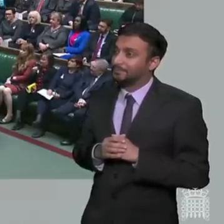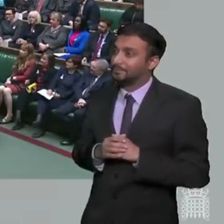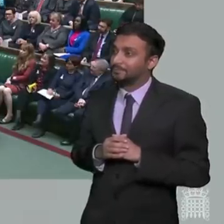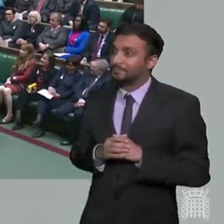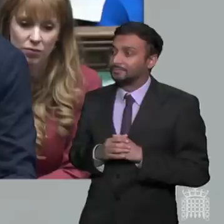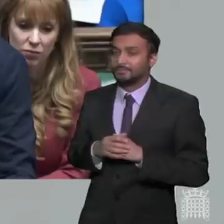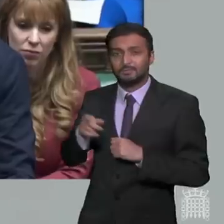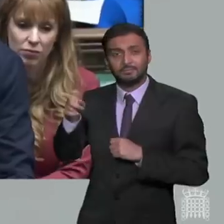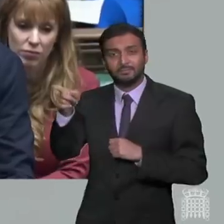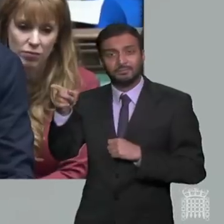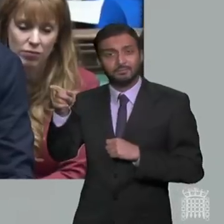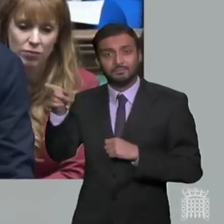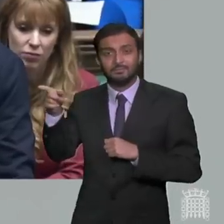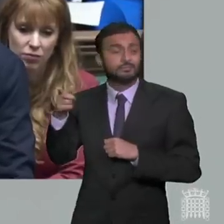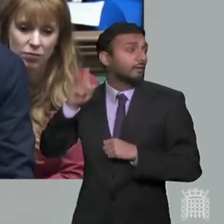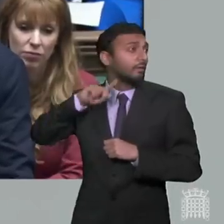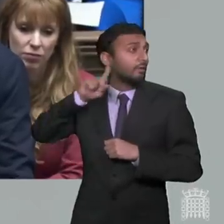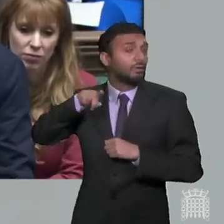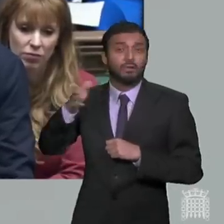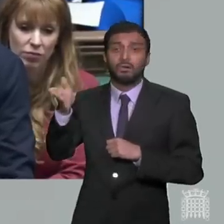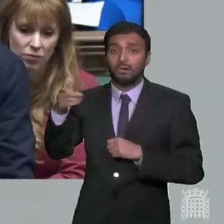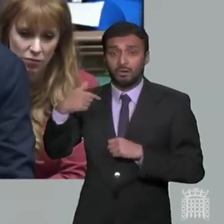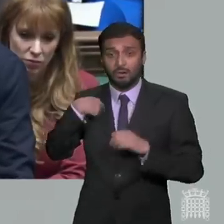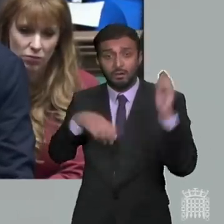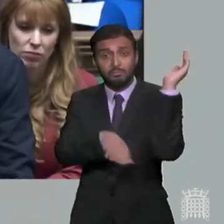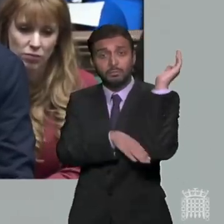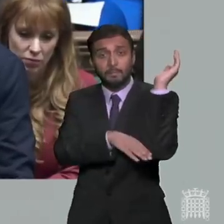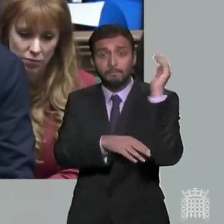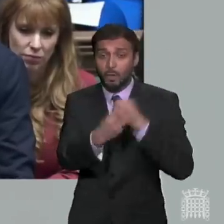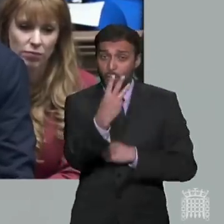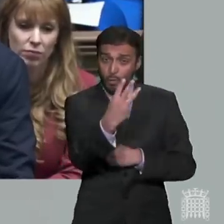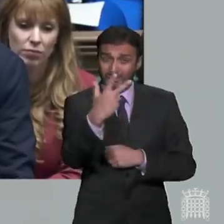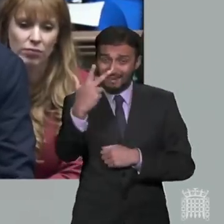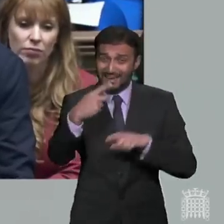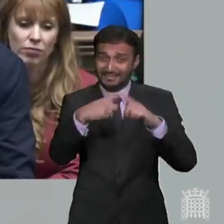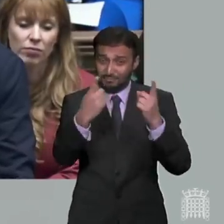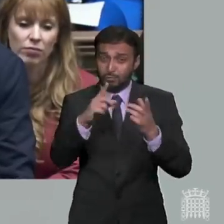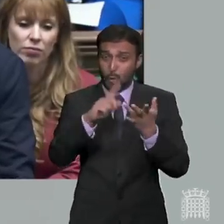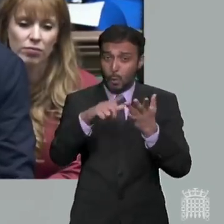We are bottom of the 38 OECD countries, which are all in the same boat when it comes to